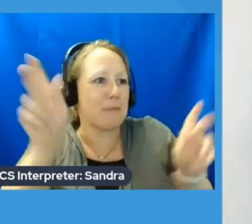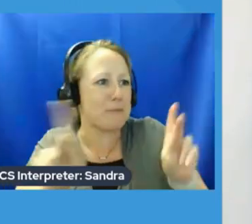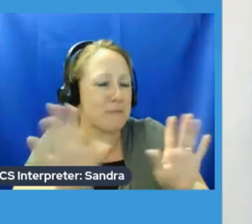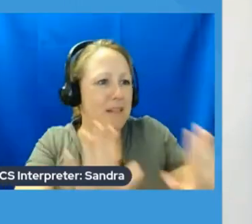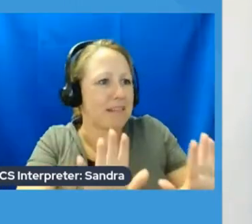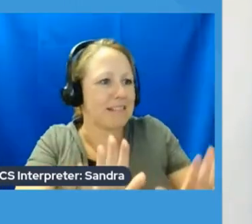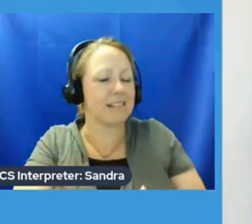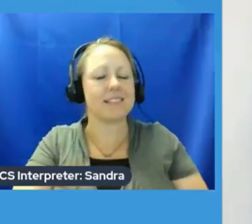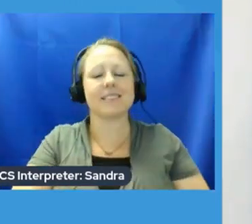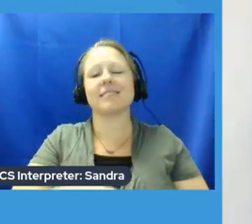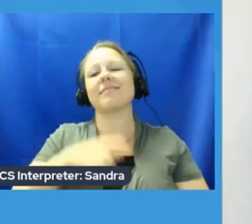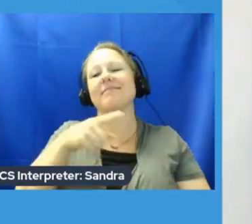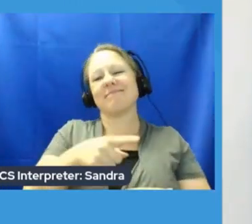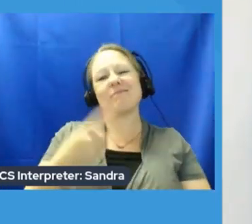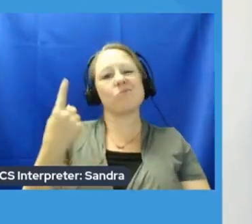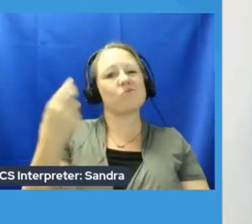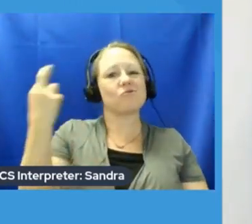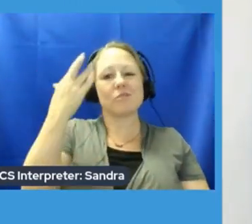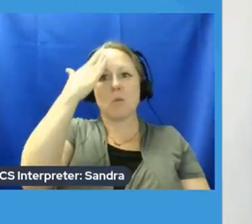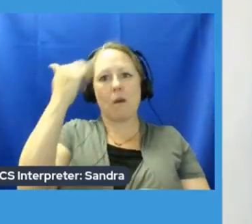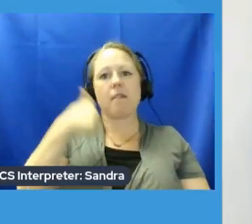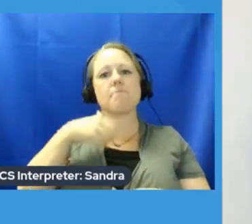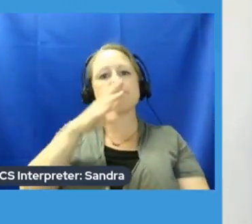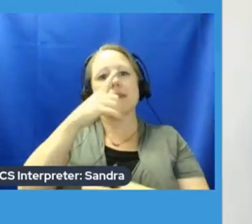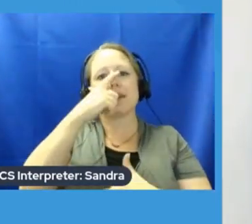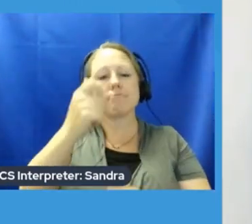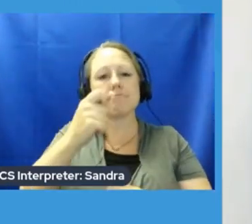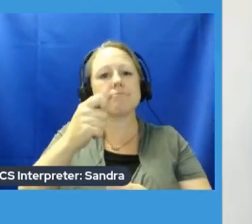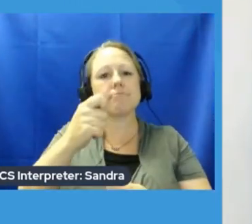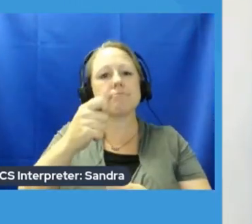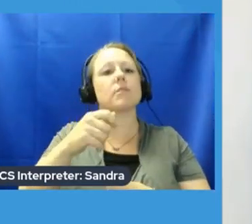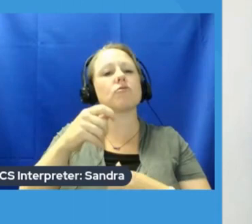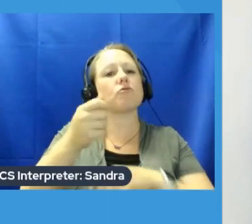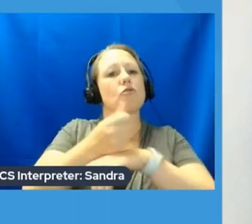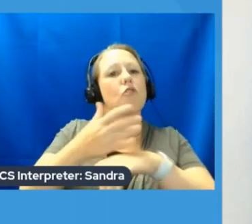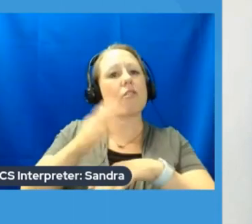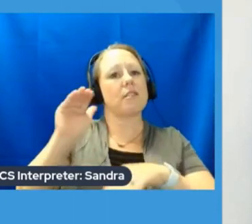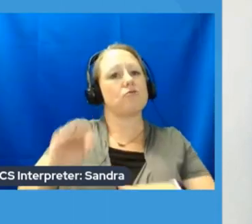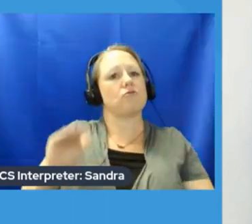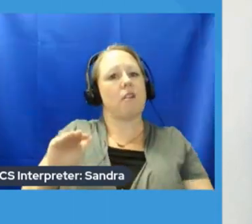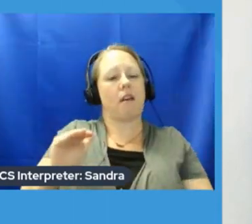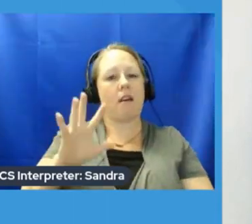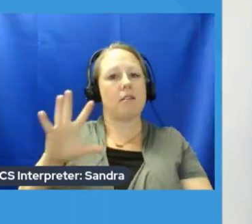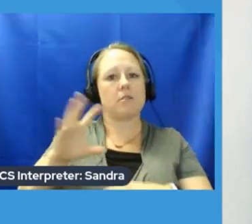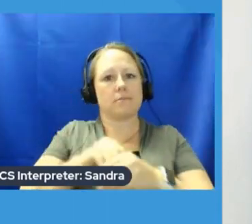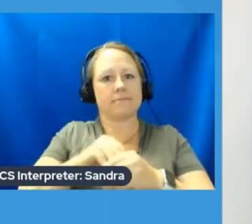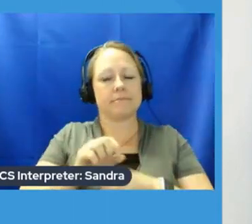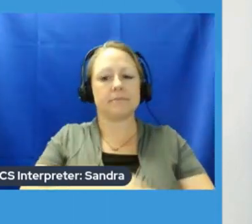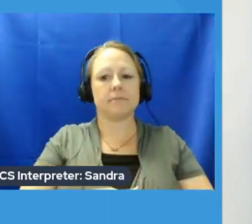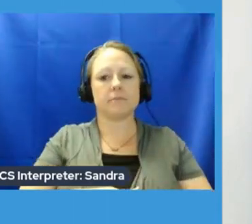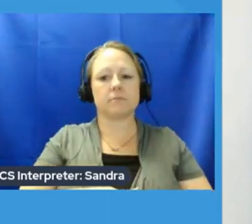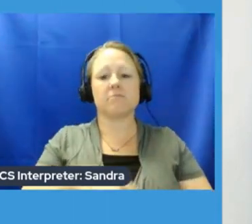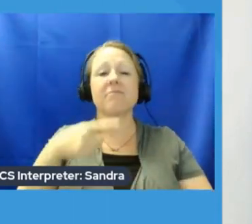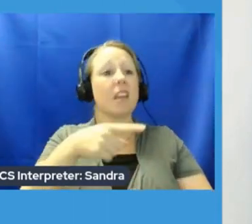in early childhood inclusion. Those months in the orphanage impacted Ricky's early development.